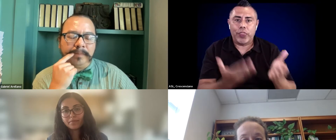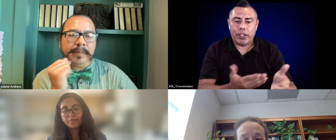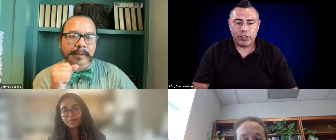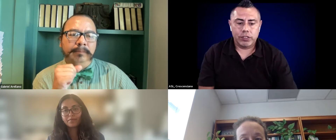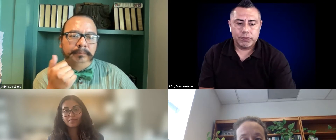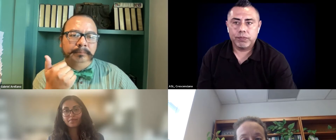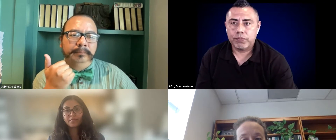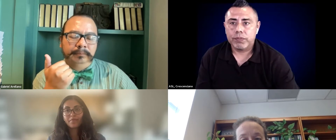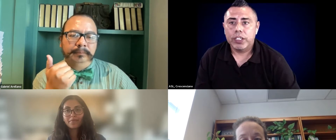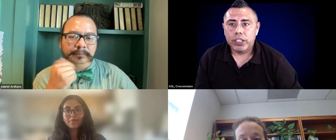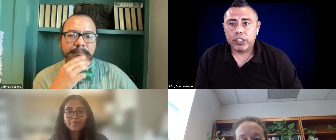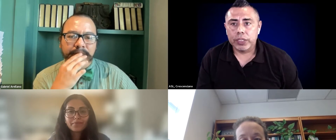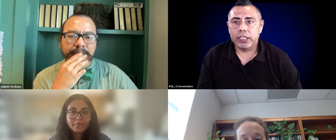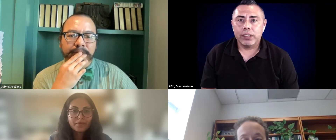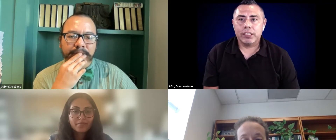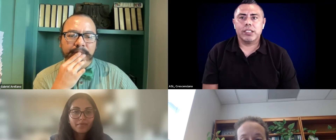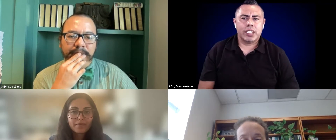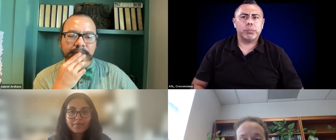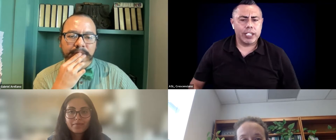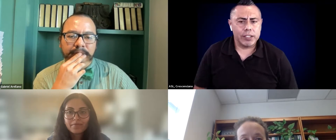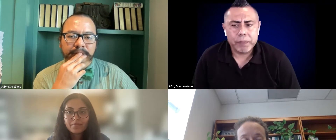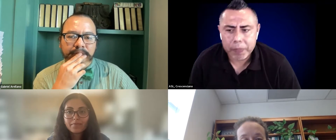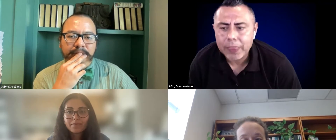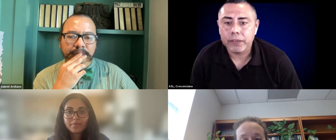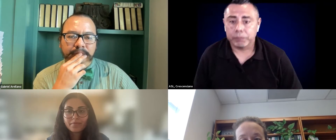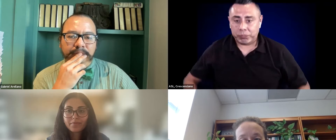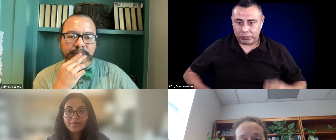Annabelle Lolinco (she/her): Thank you. Yeah. And I guess Yes,